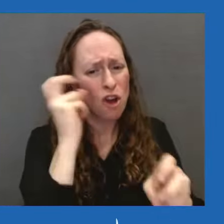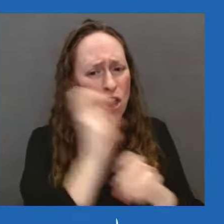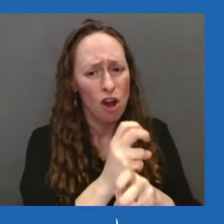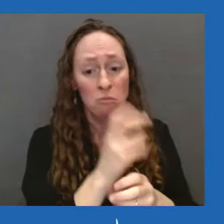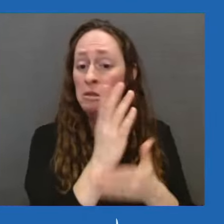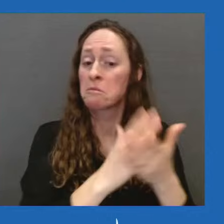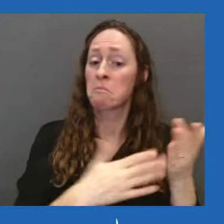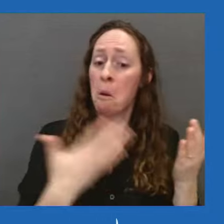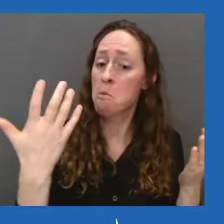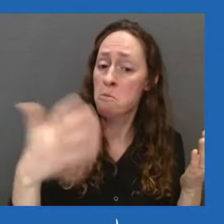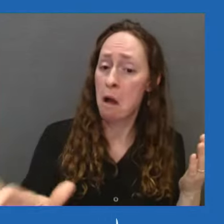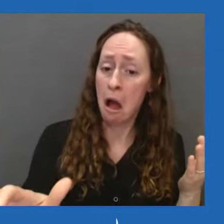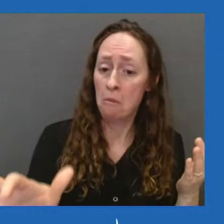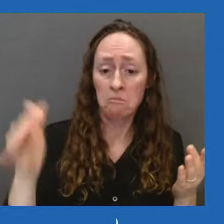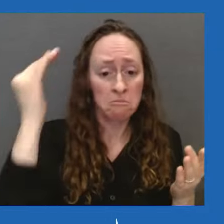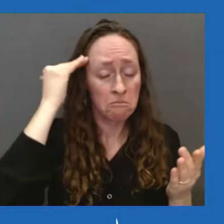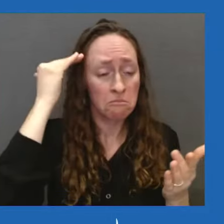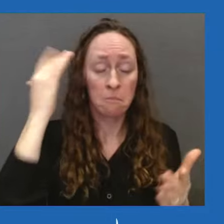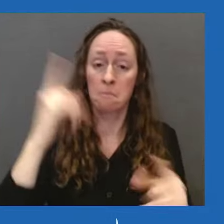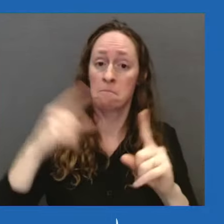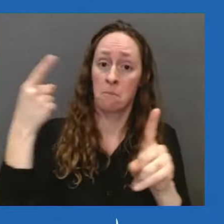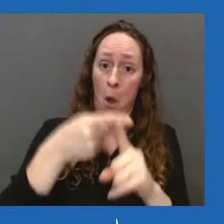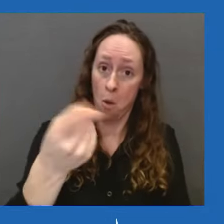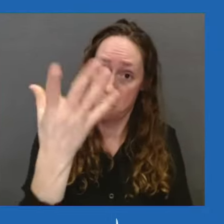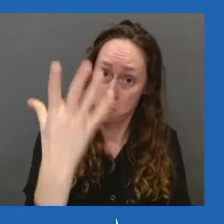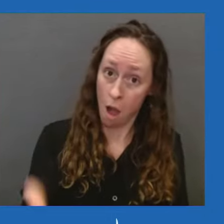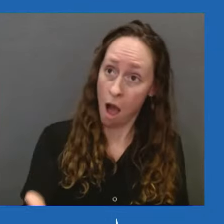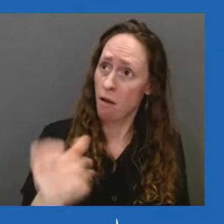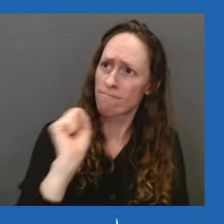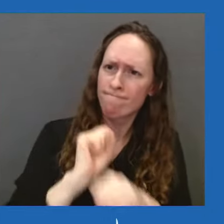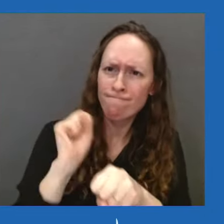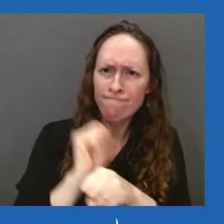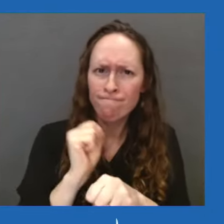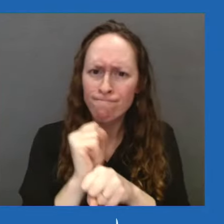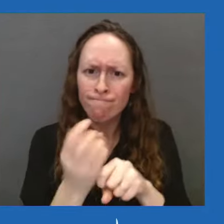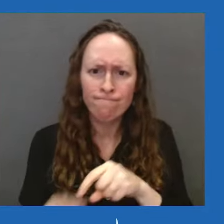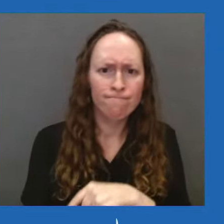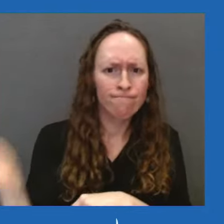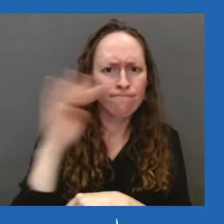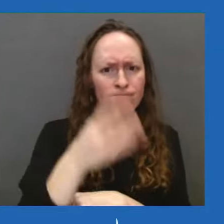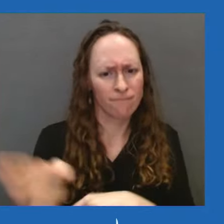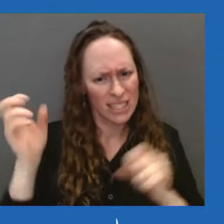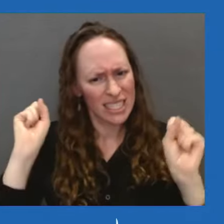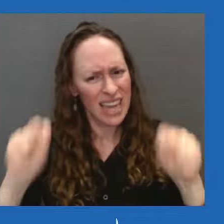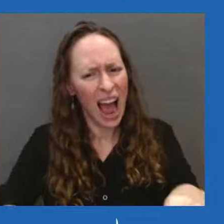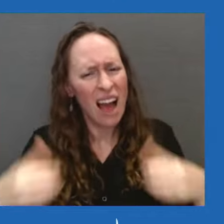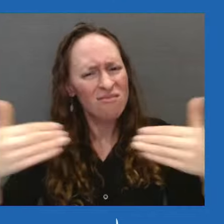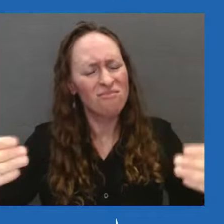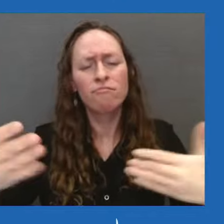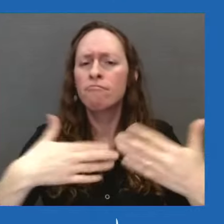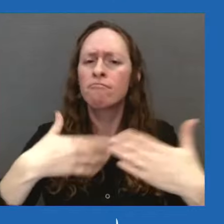in the heartland or in a small town; to raise kids on a good paycheck; and keep their roots where they grew up.